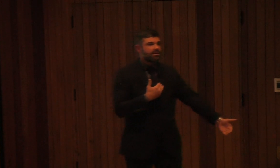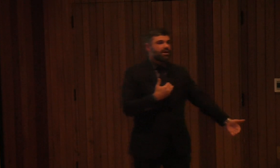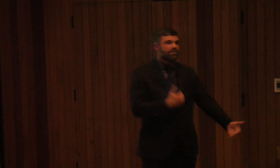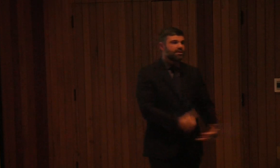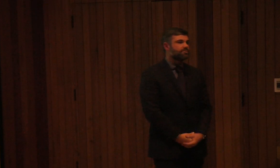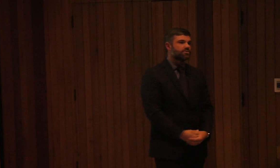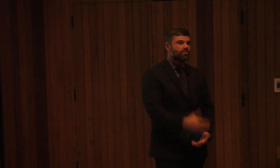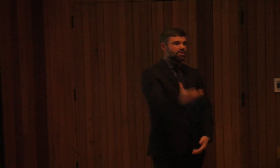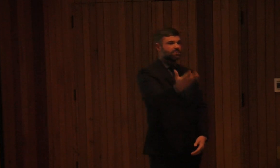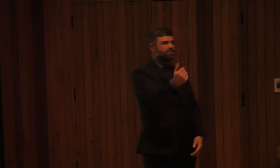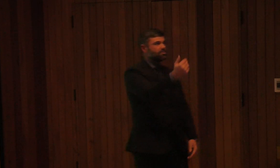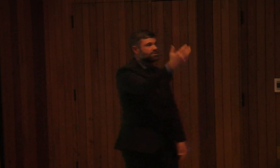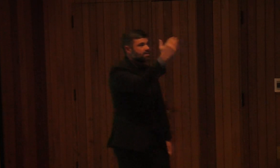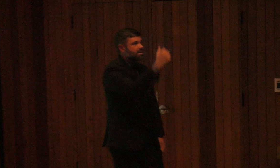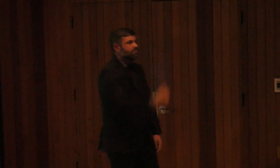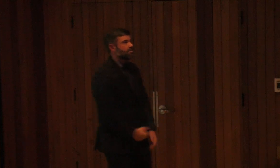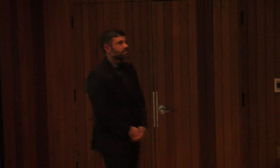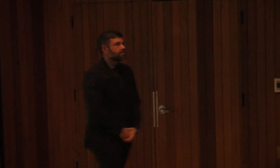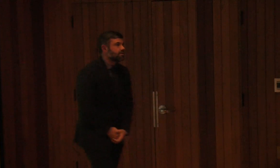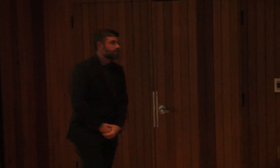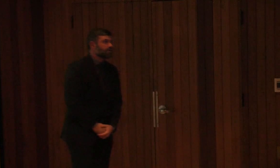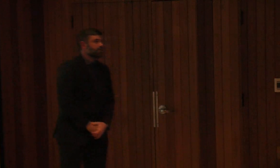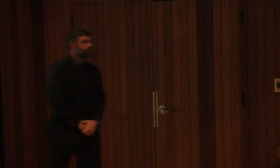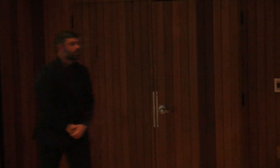Yeah, thank you so much, I really appreciate that. Robert.